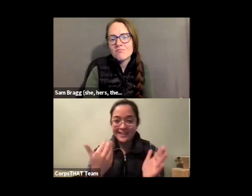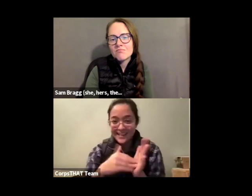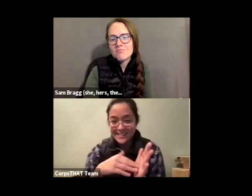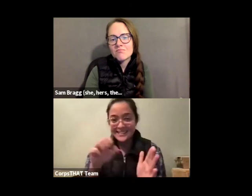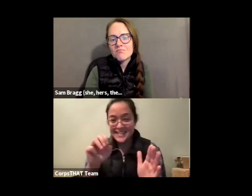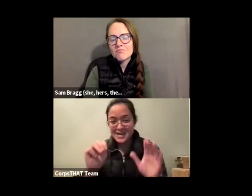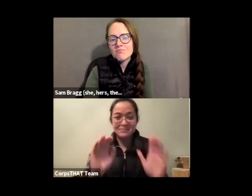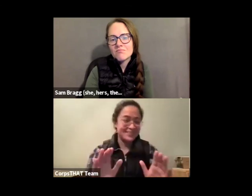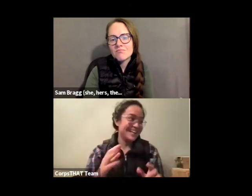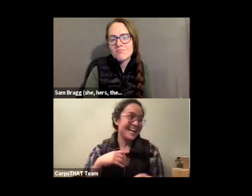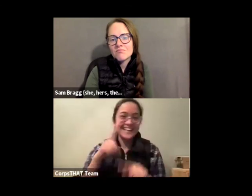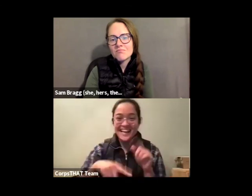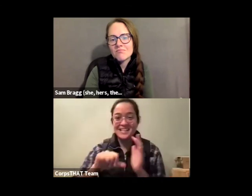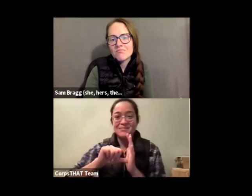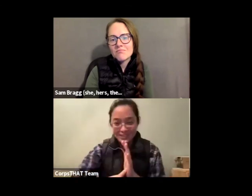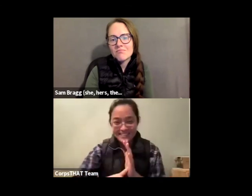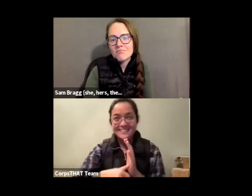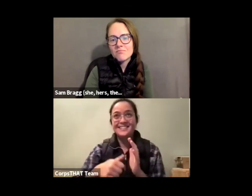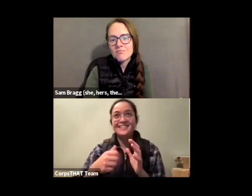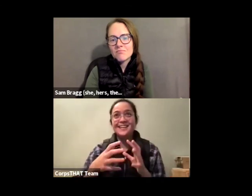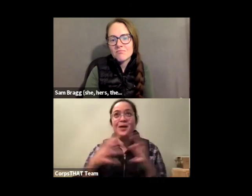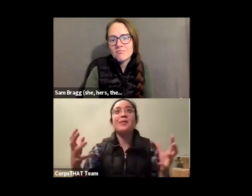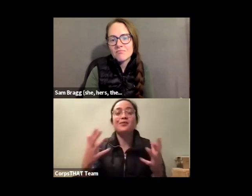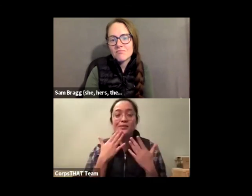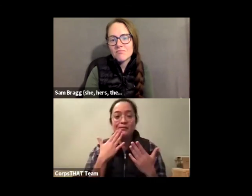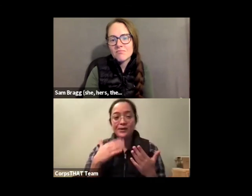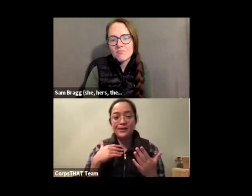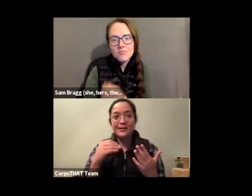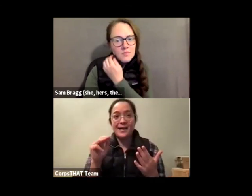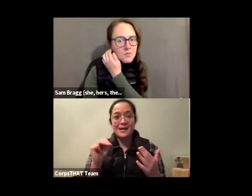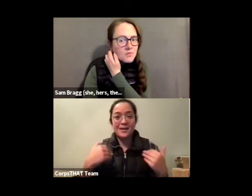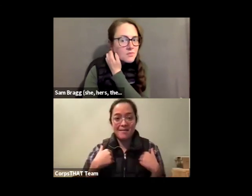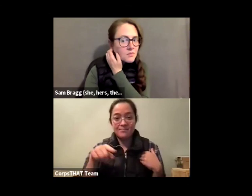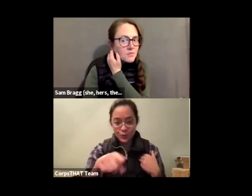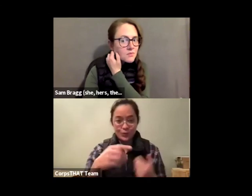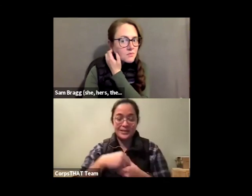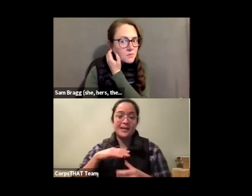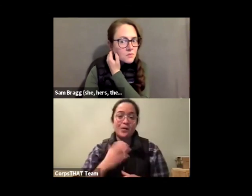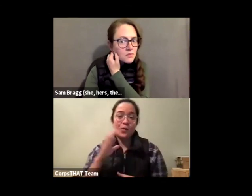out there and i know we're running out of time now I’m just i can't impress this enough but